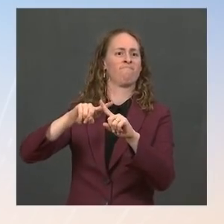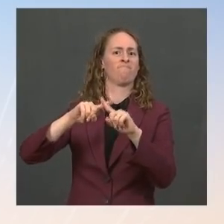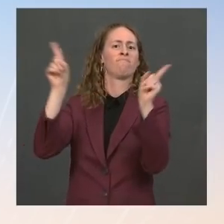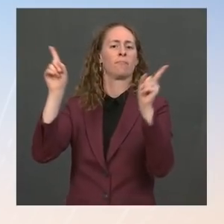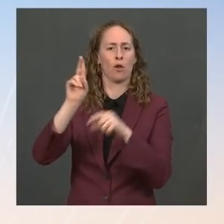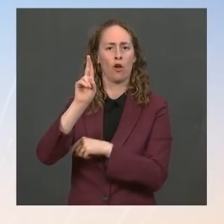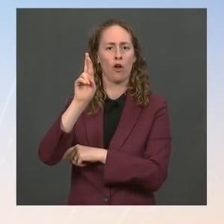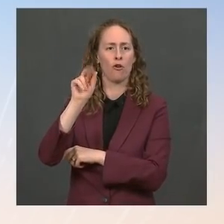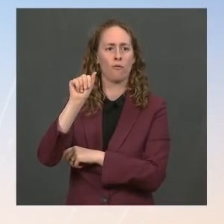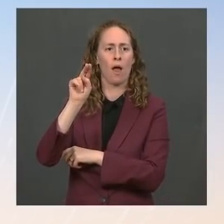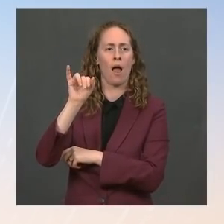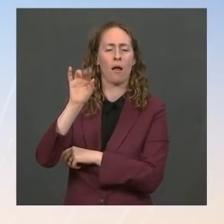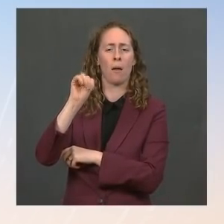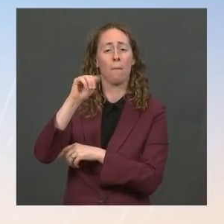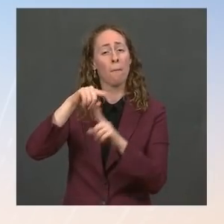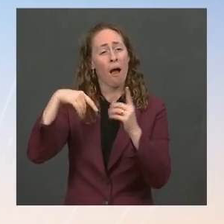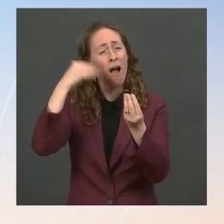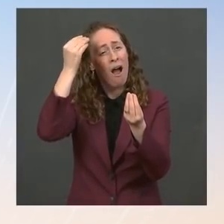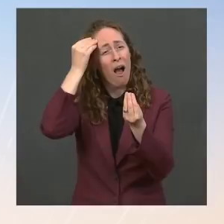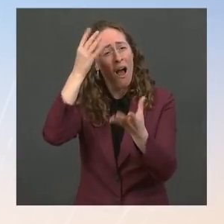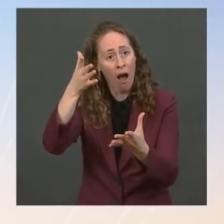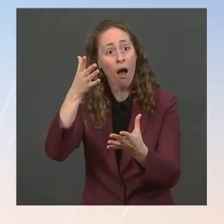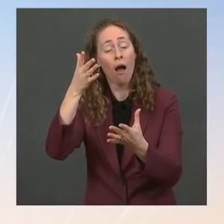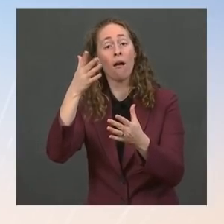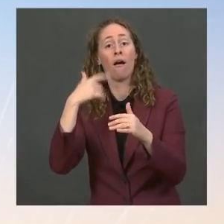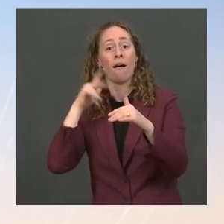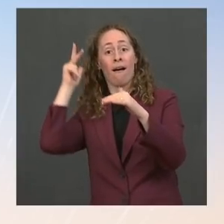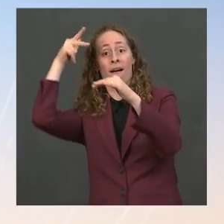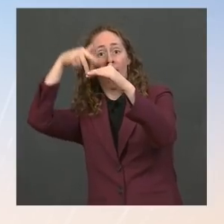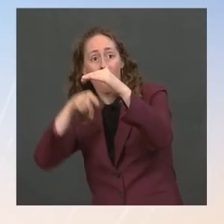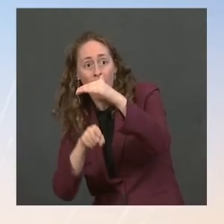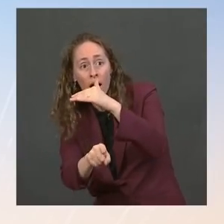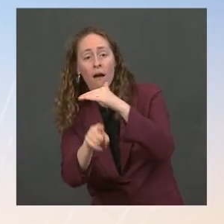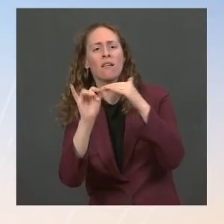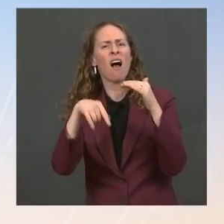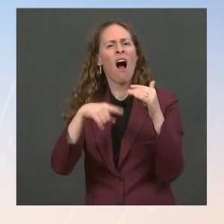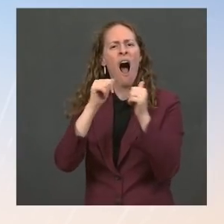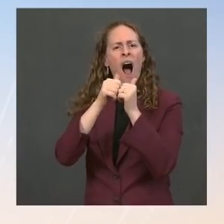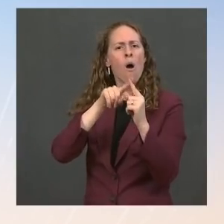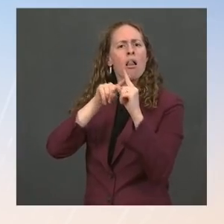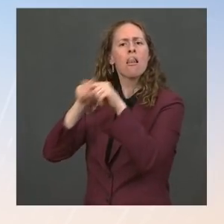that are powered by nuclear reactors. There's also an 18-month process